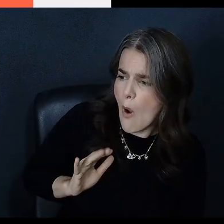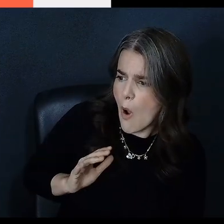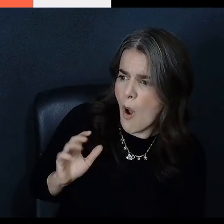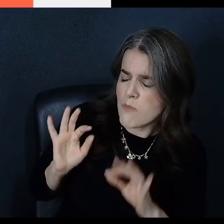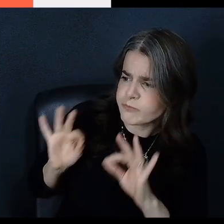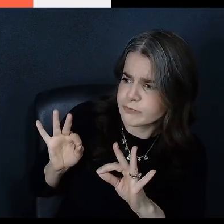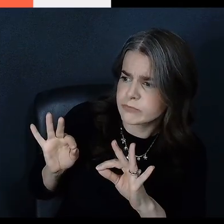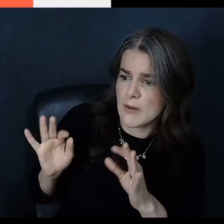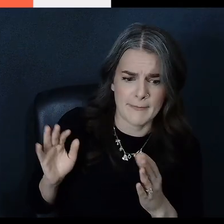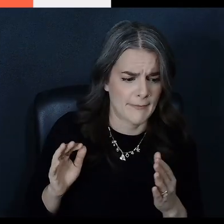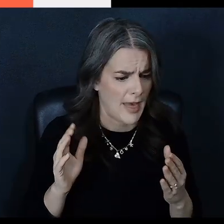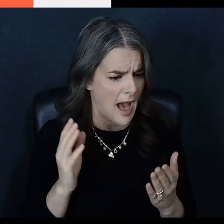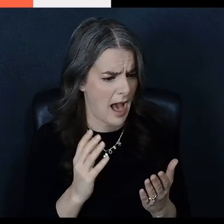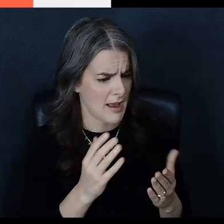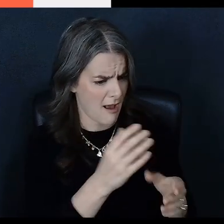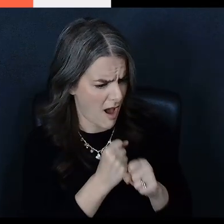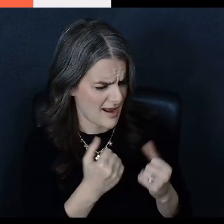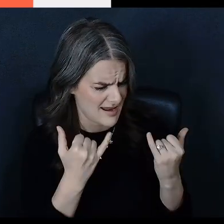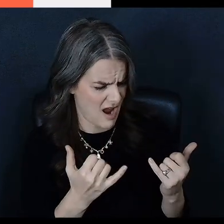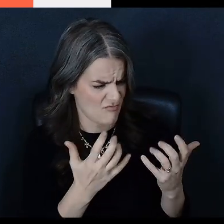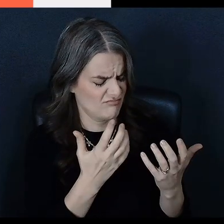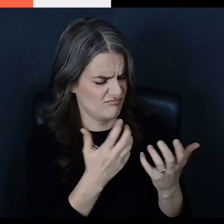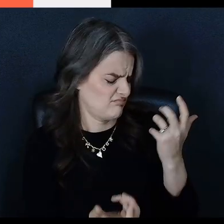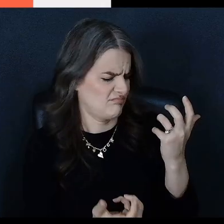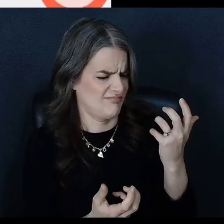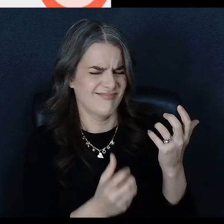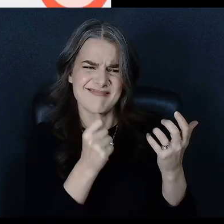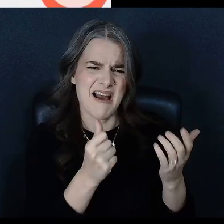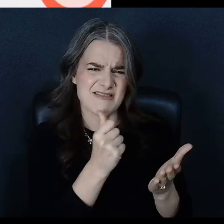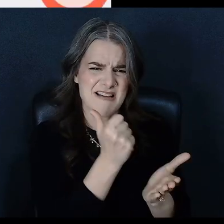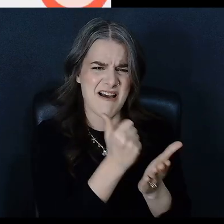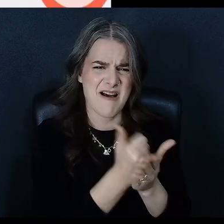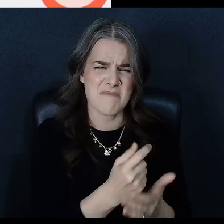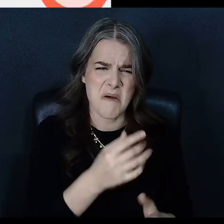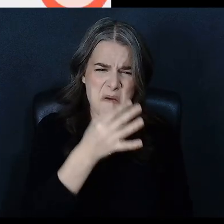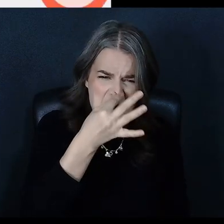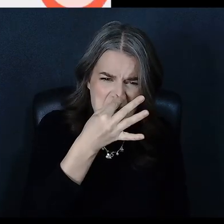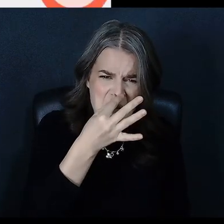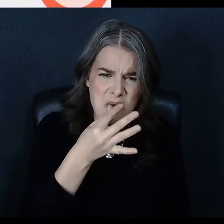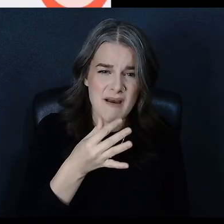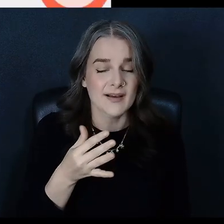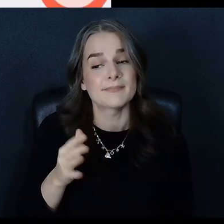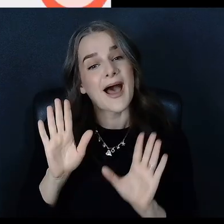It's not the right tool for you. We can't lead with the technology, because a lot of times when we lead with the technology,